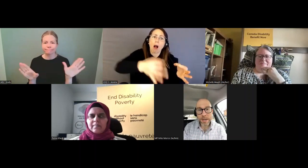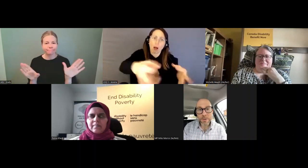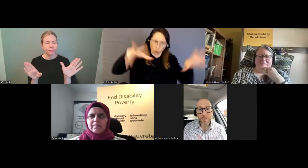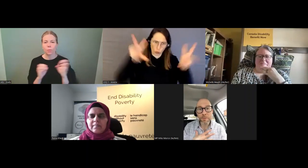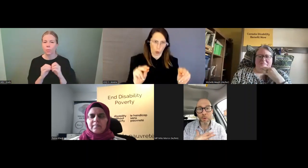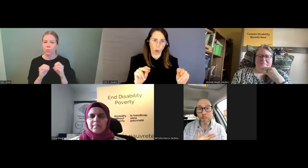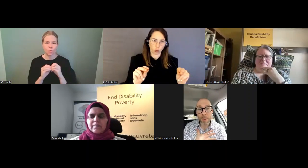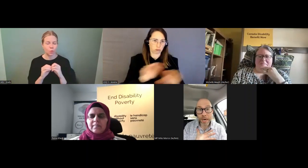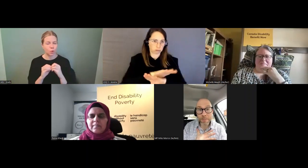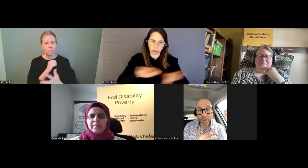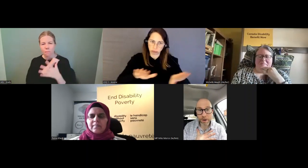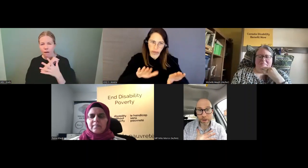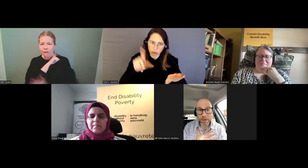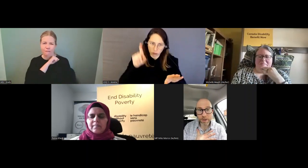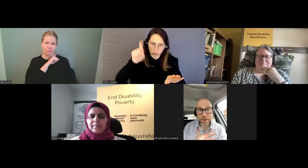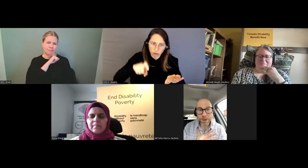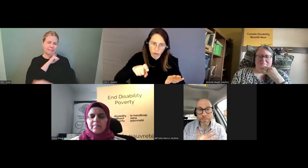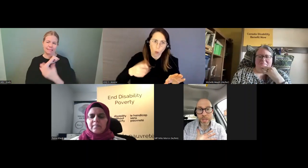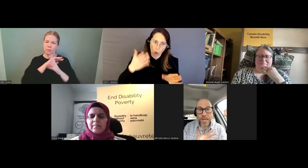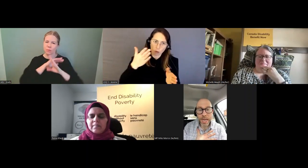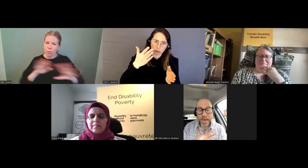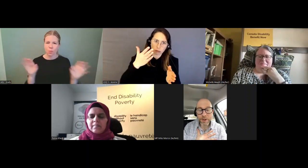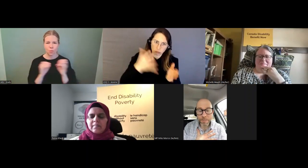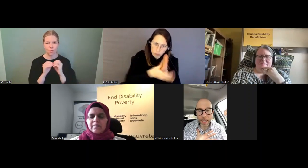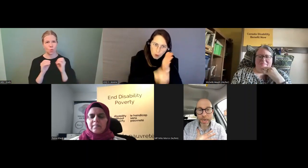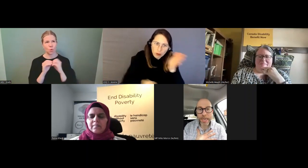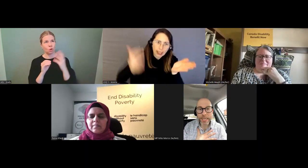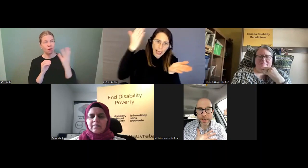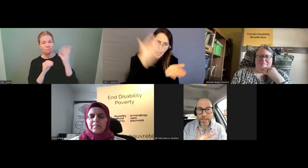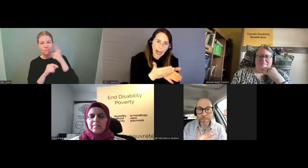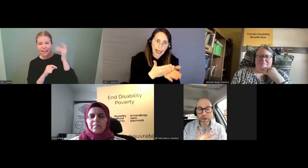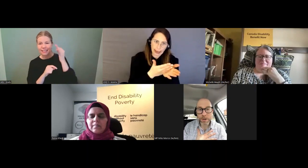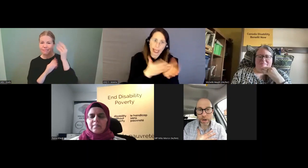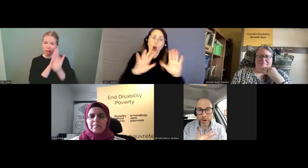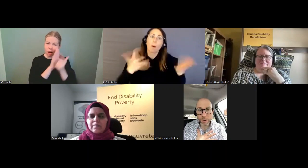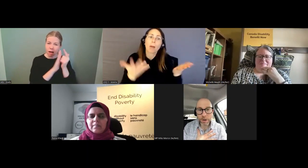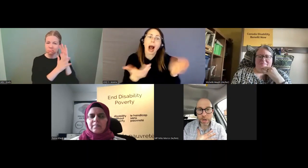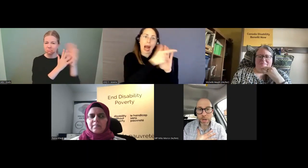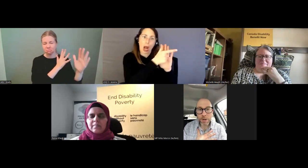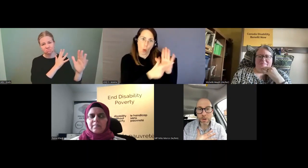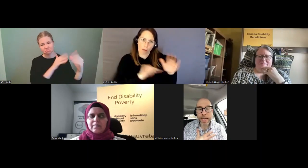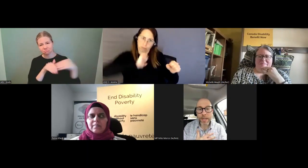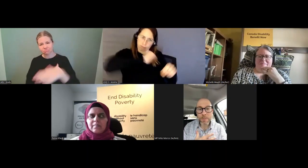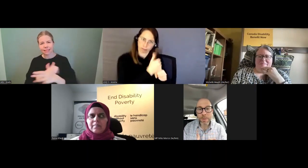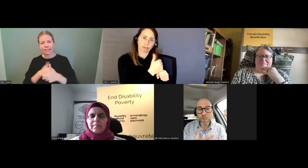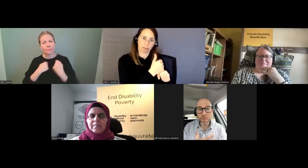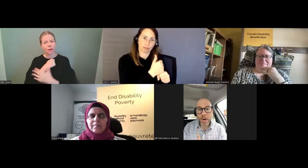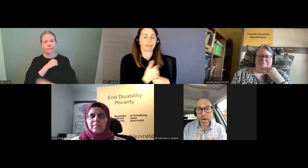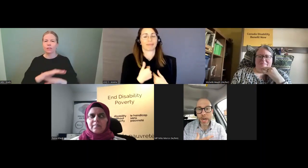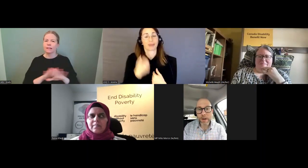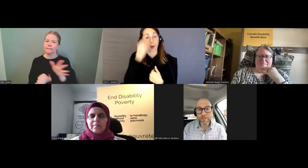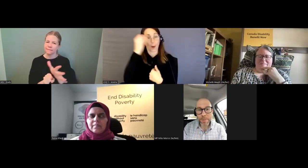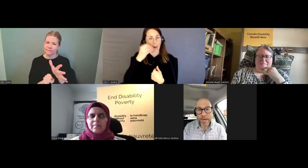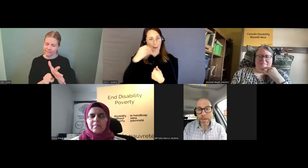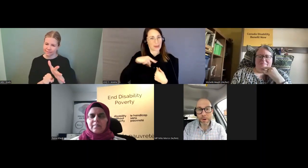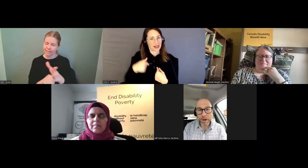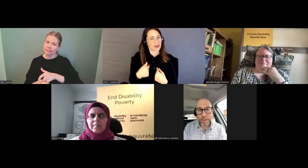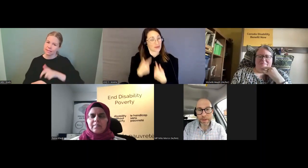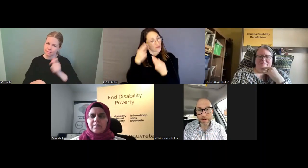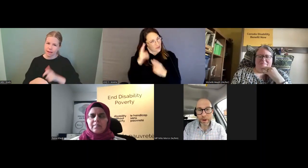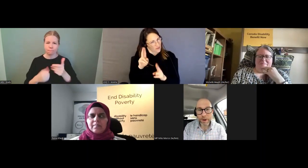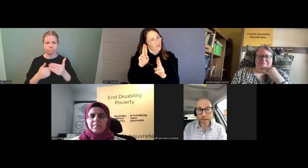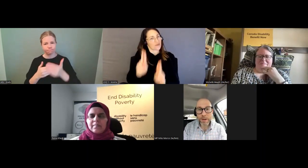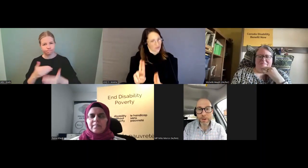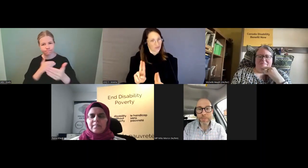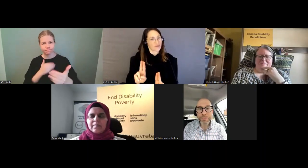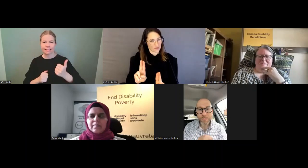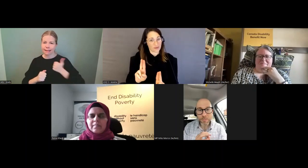FOR MY PART, IT HAS BEEN A DEEP HONOUR TO GET TO BE ONE OF MANY PARLIAMENTARIANS WHO